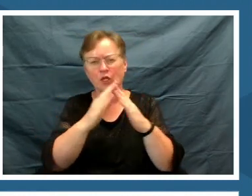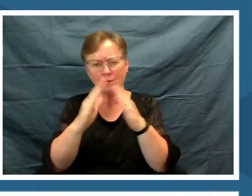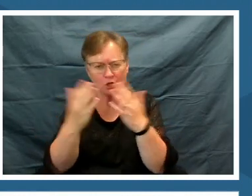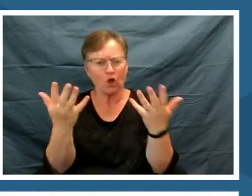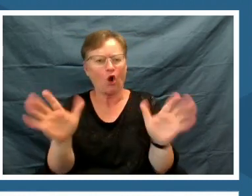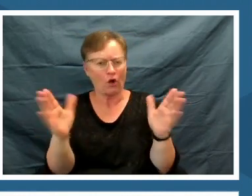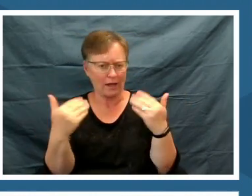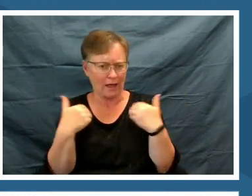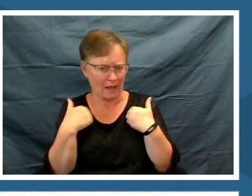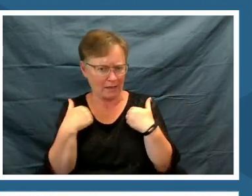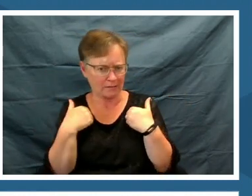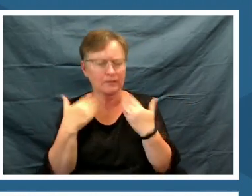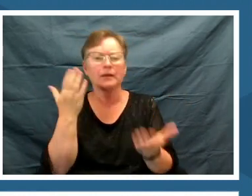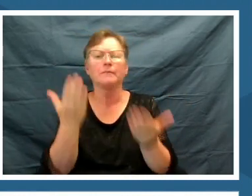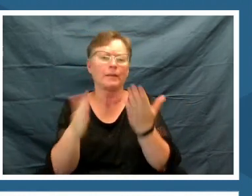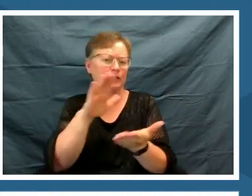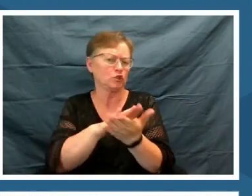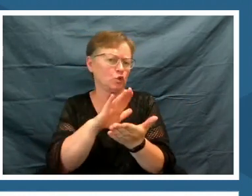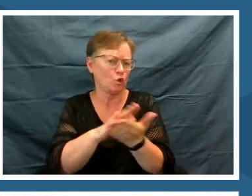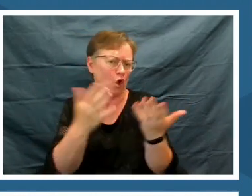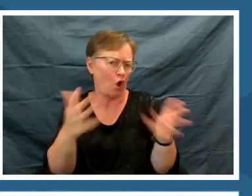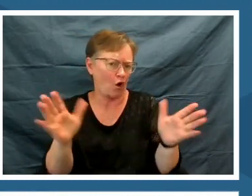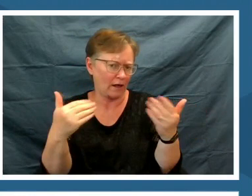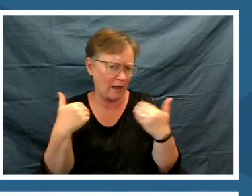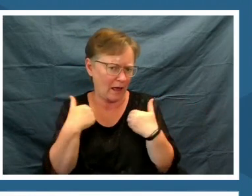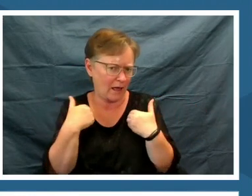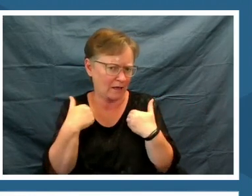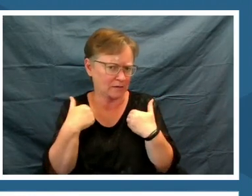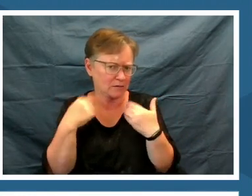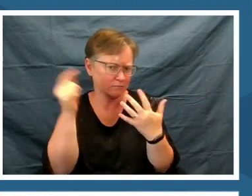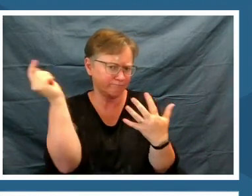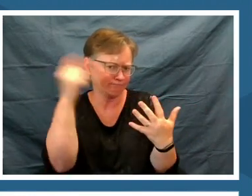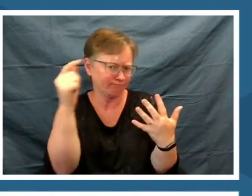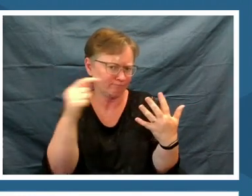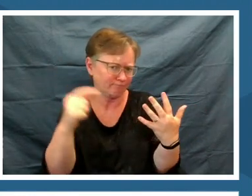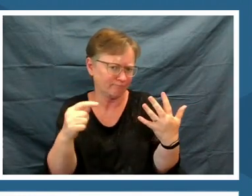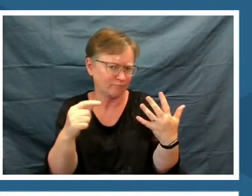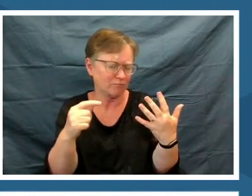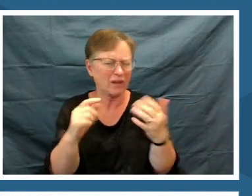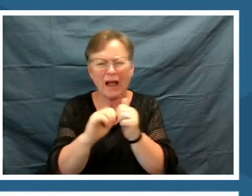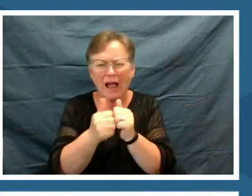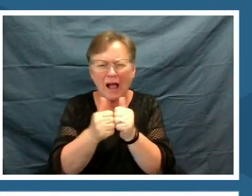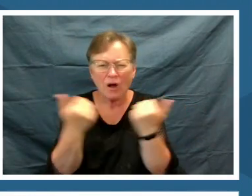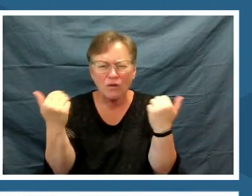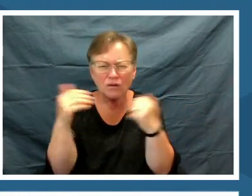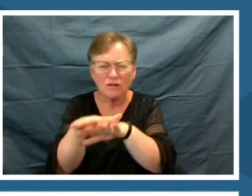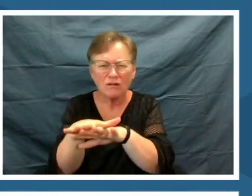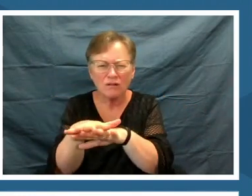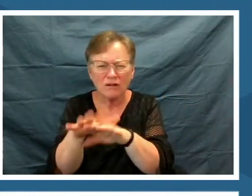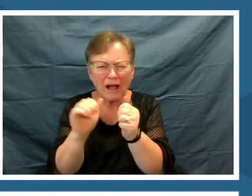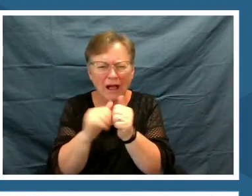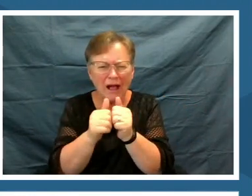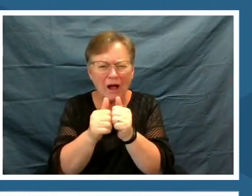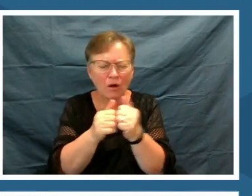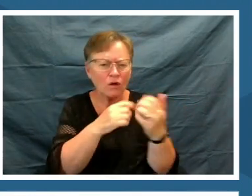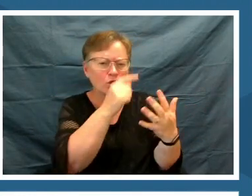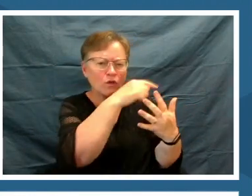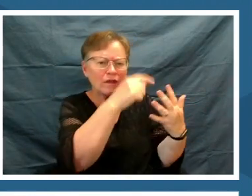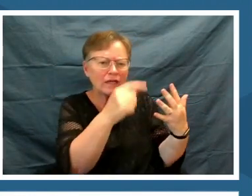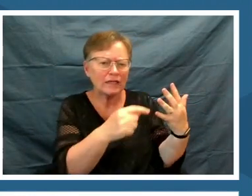where does convergence fit in how does it support how do how do these different approaches potentially support